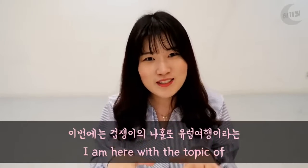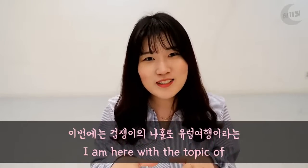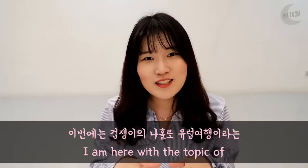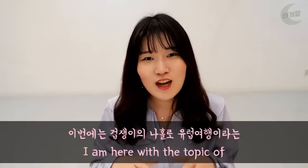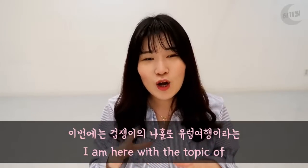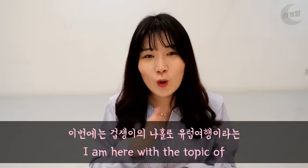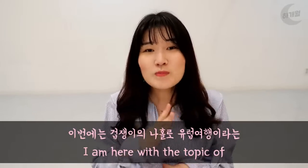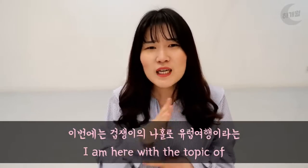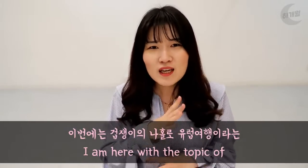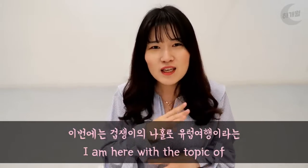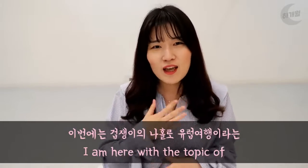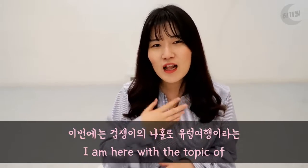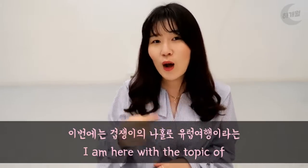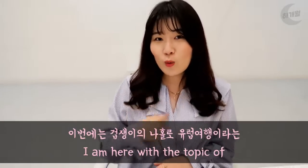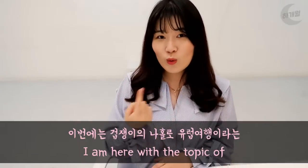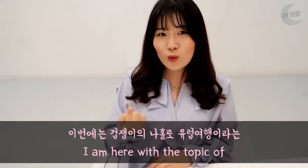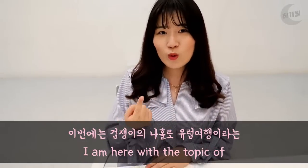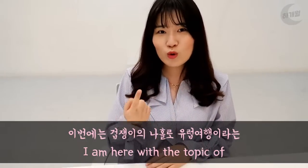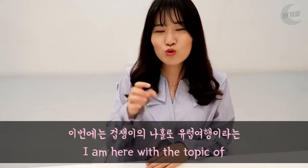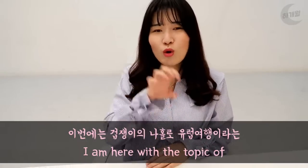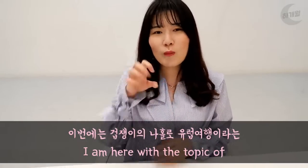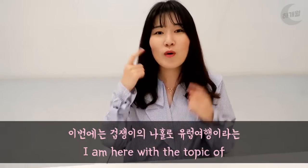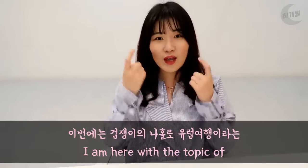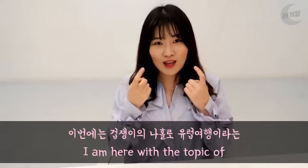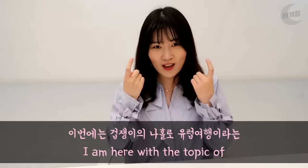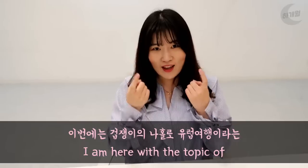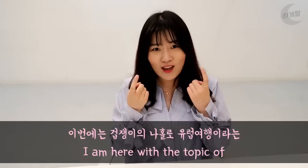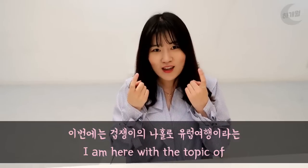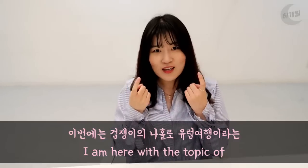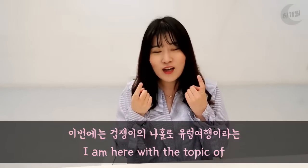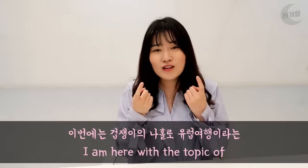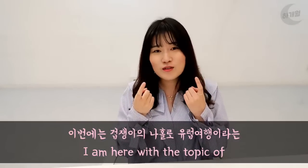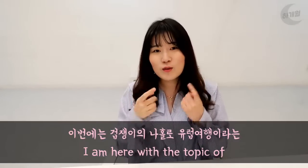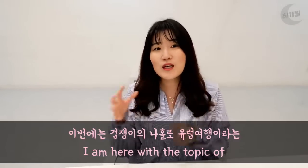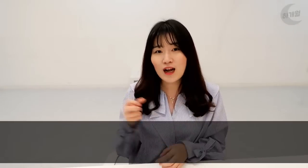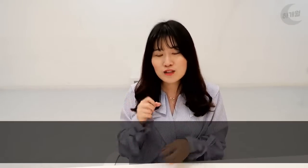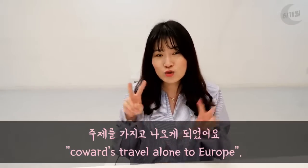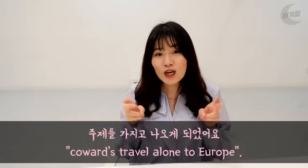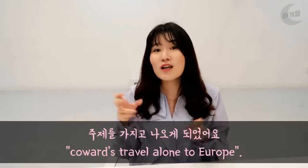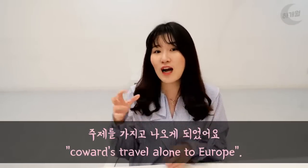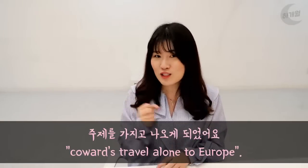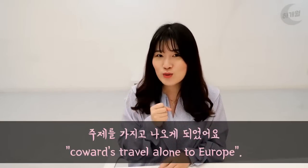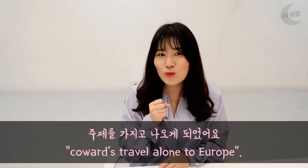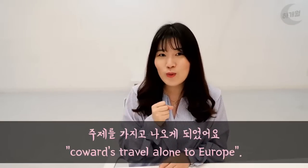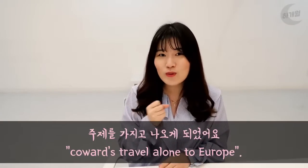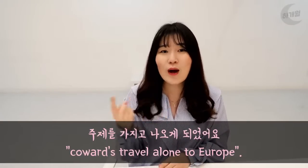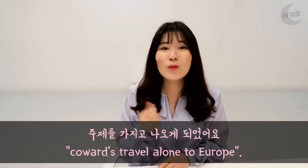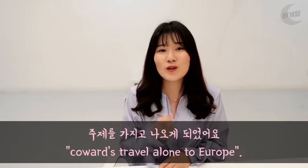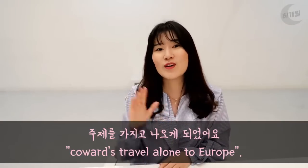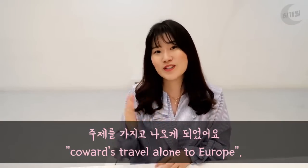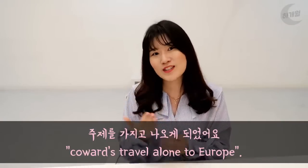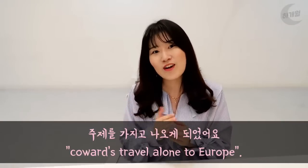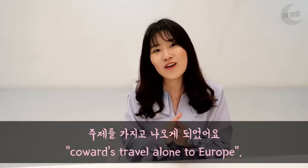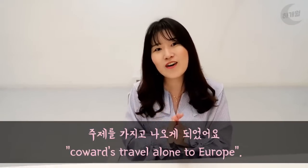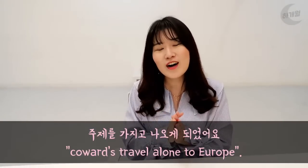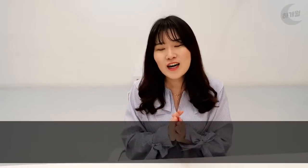I am here with the topic of “coward’s travel alone to Europe”.